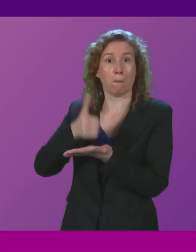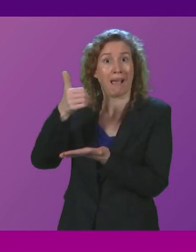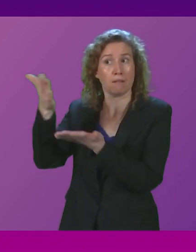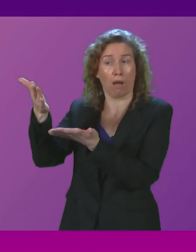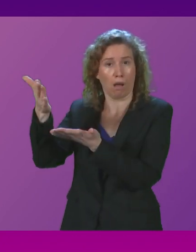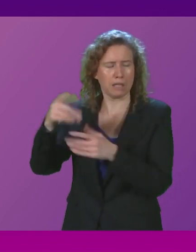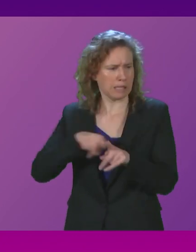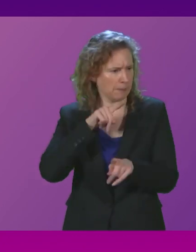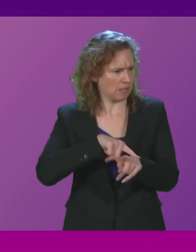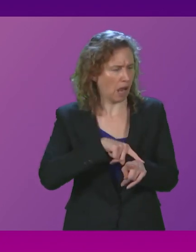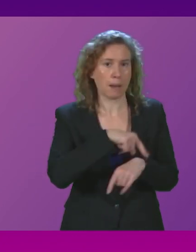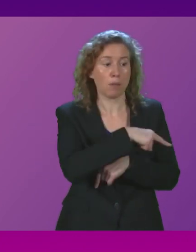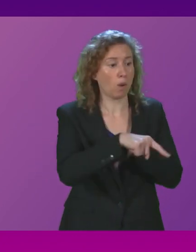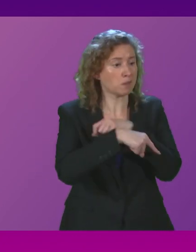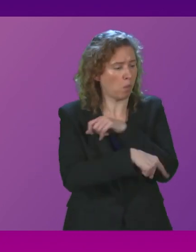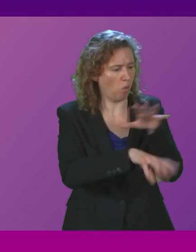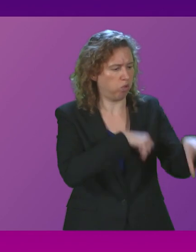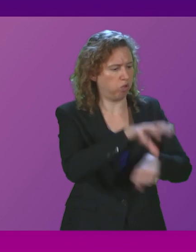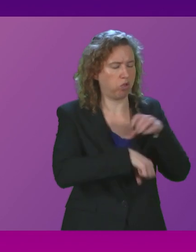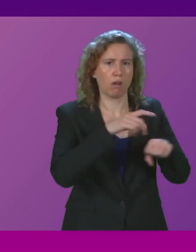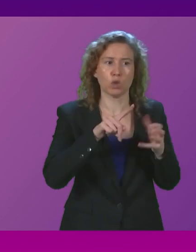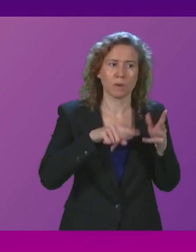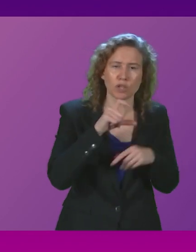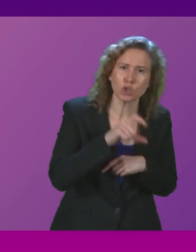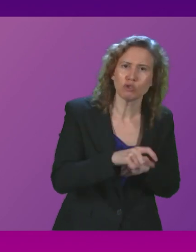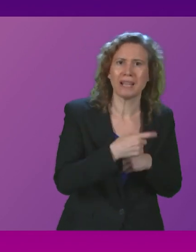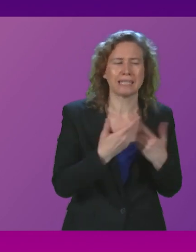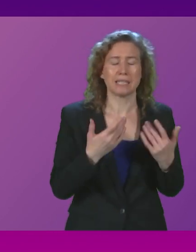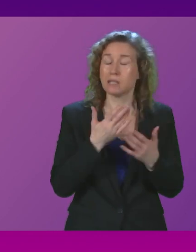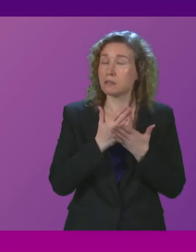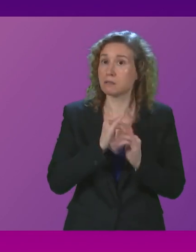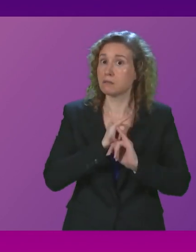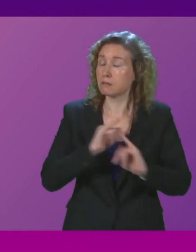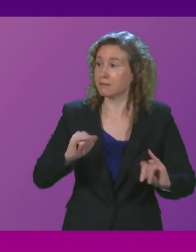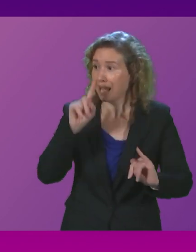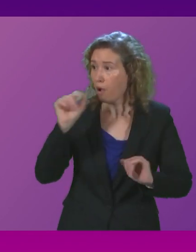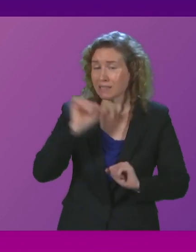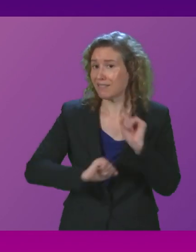further eroding the incomes of those who are on universal credit. That is utterly indefensible.